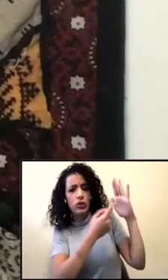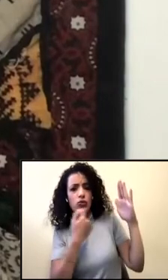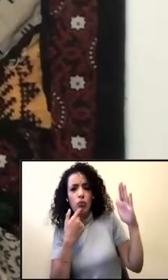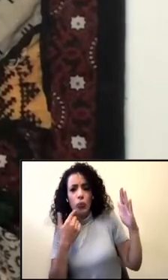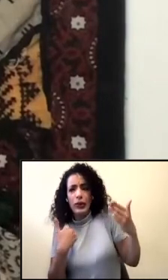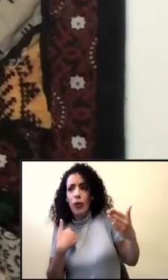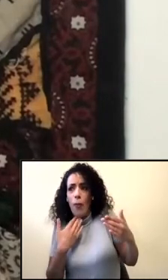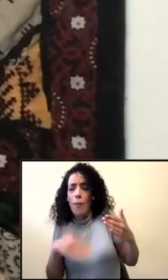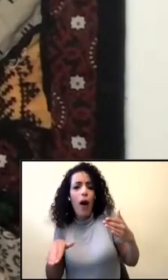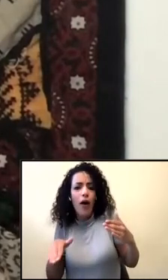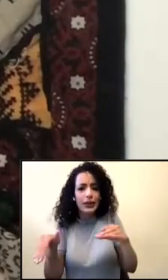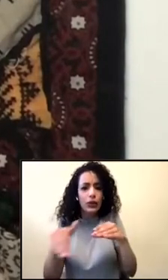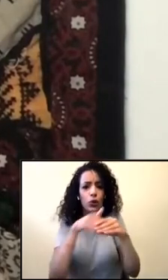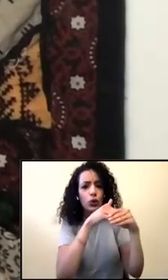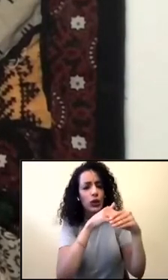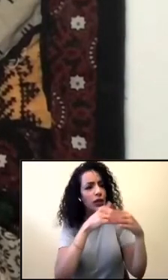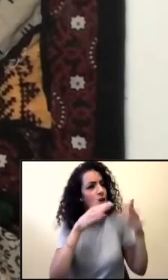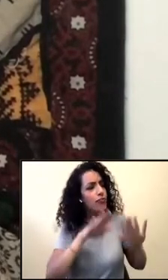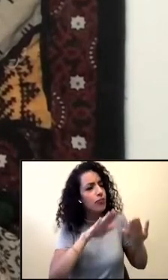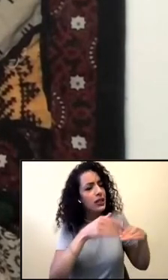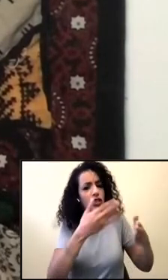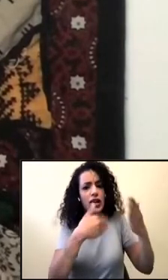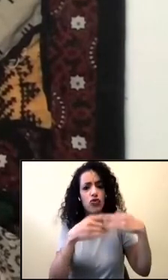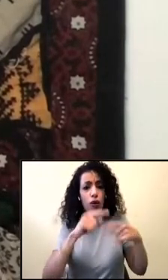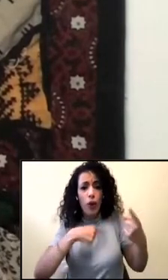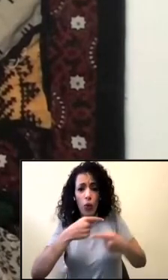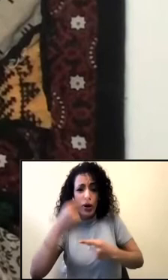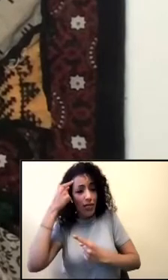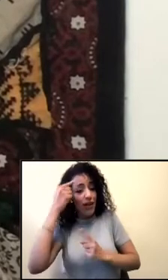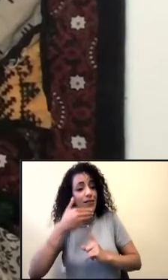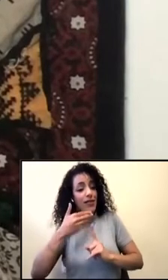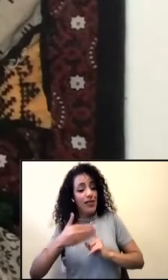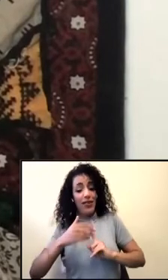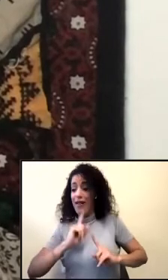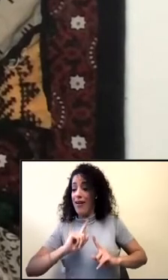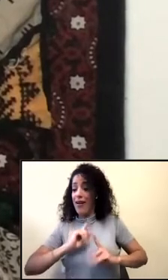because you know, we were born here, our parents have been here for like 40-50 years, and you don't